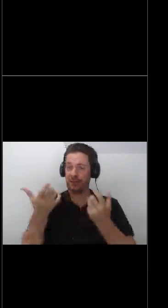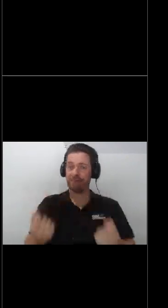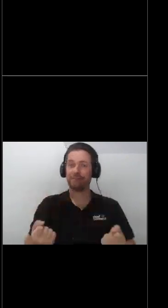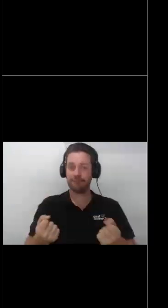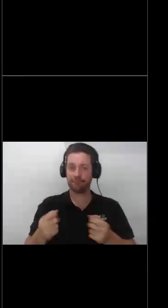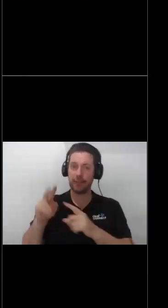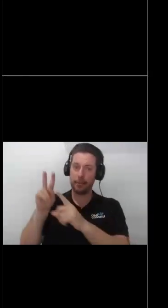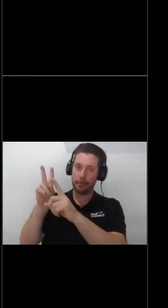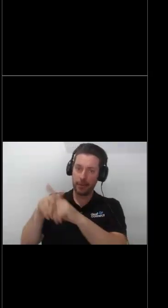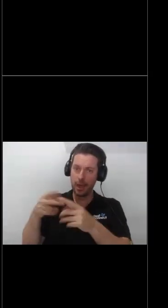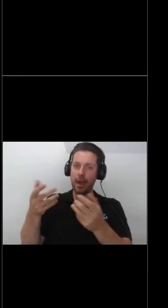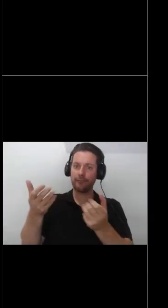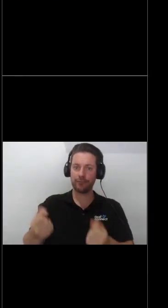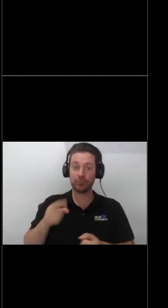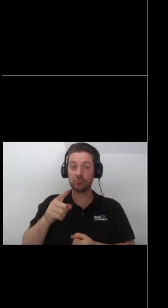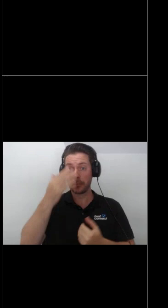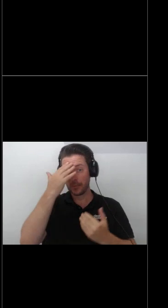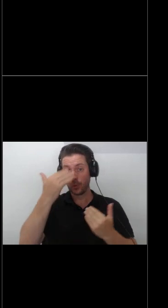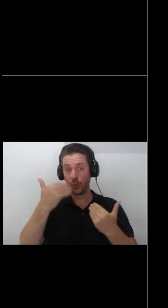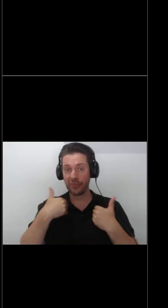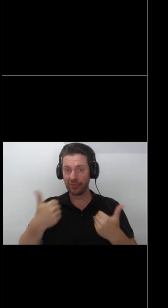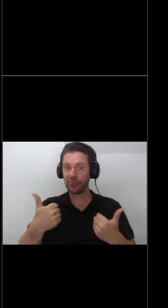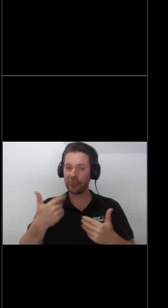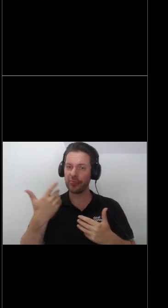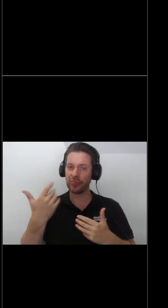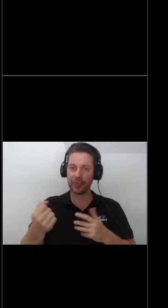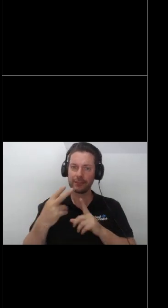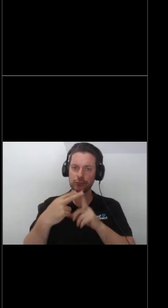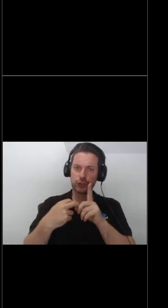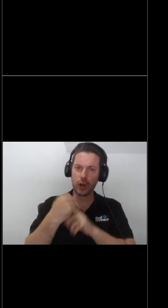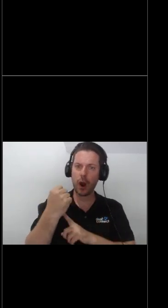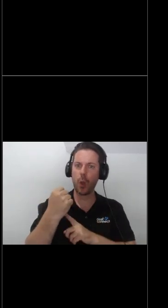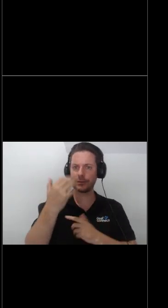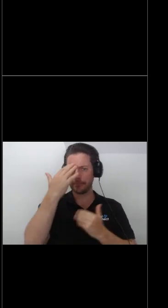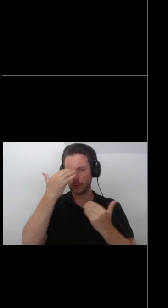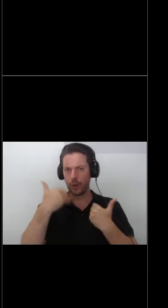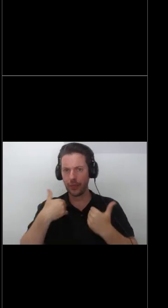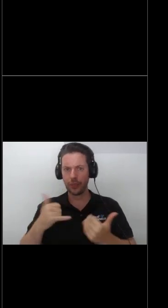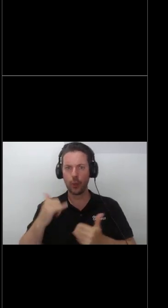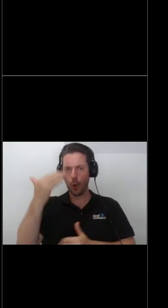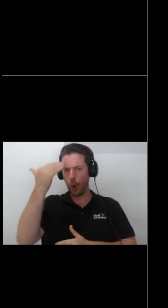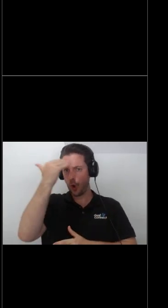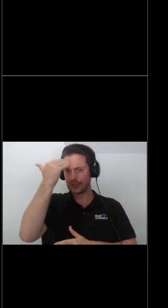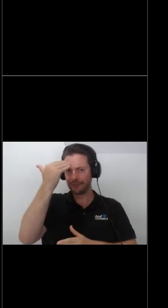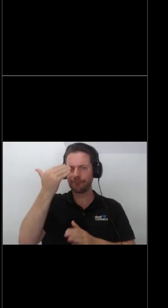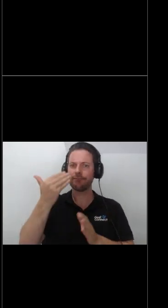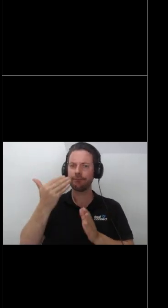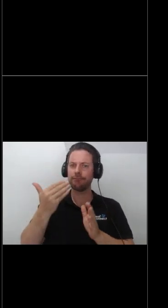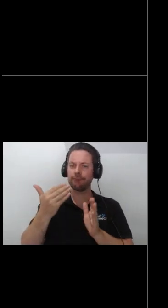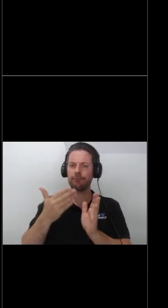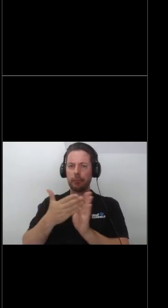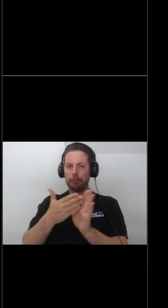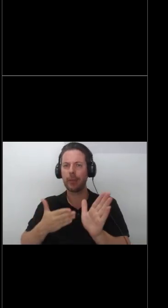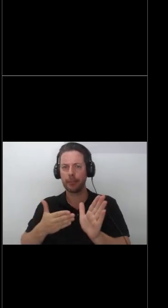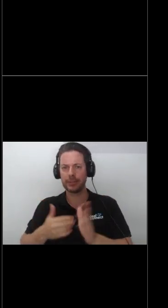So you might have a mental illness or commit impairment. What do you do? So Legal Aid actually has a specialist mental